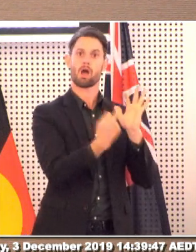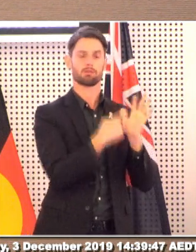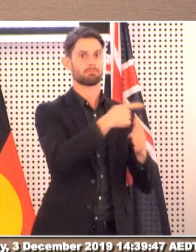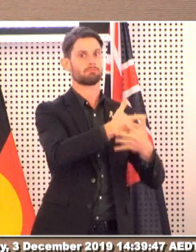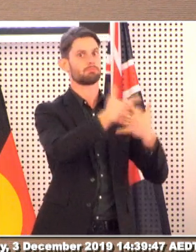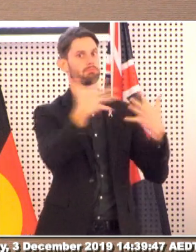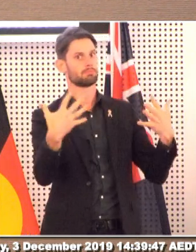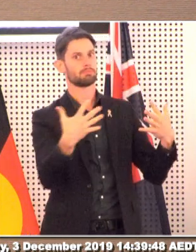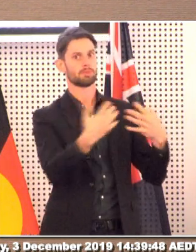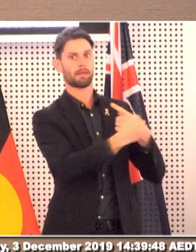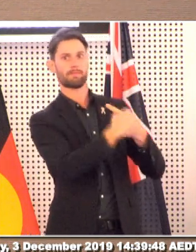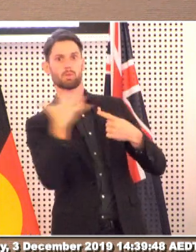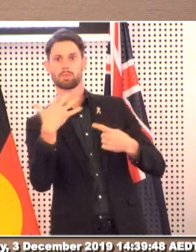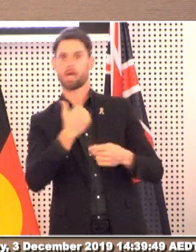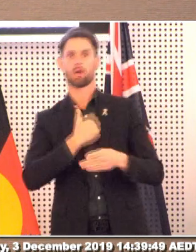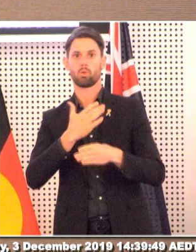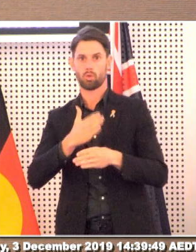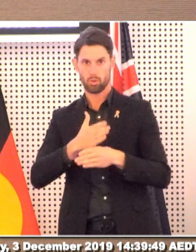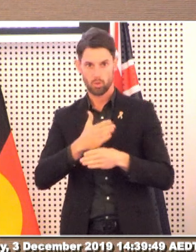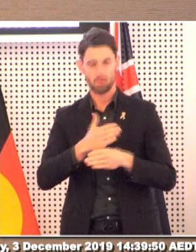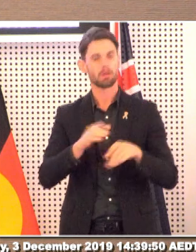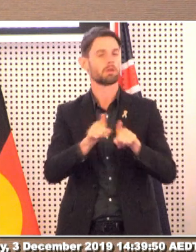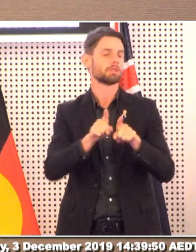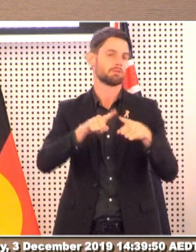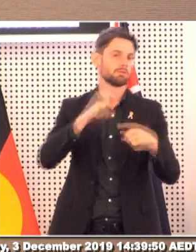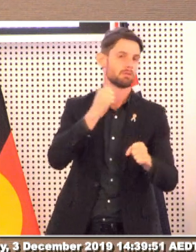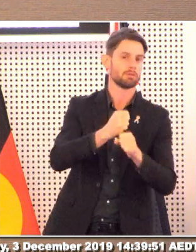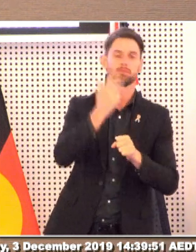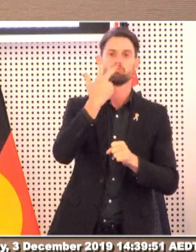So, for example, if we – if someone requests a statement of reasons for